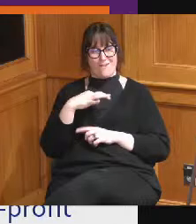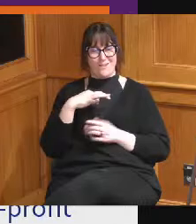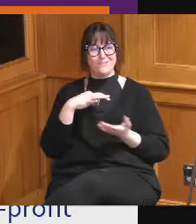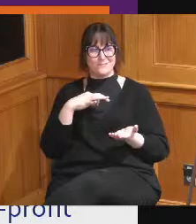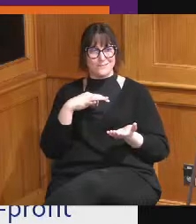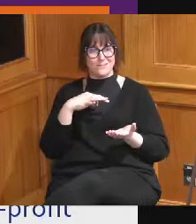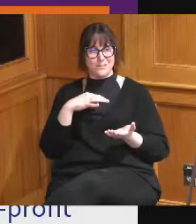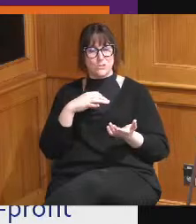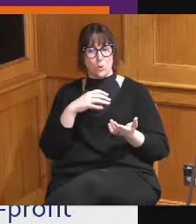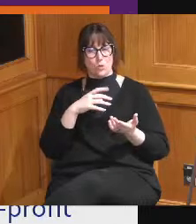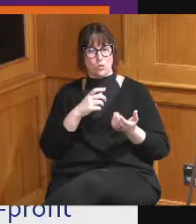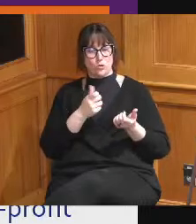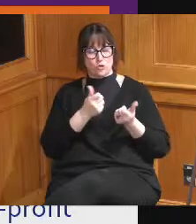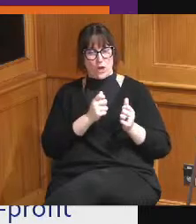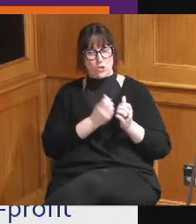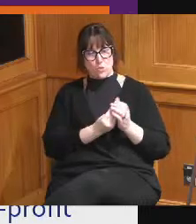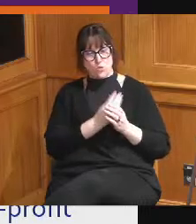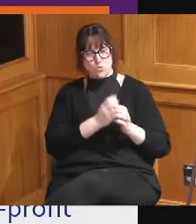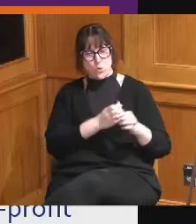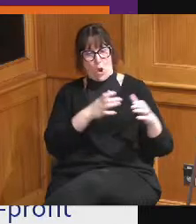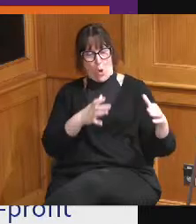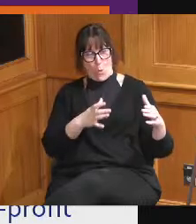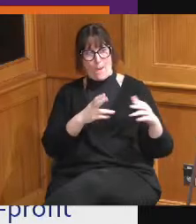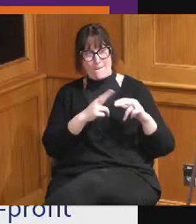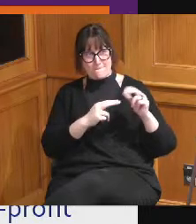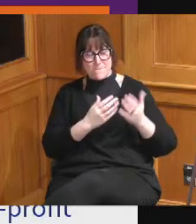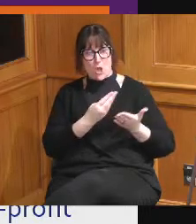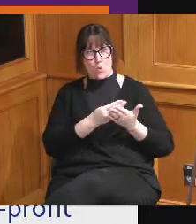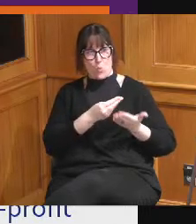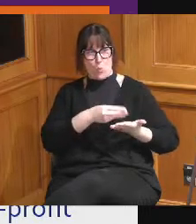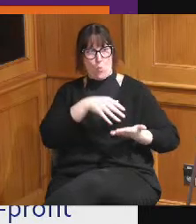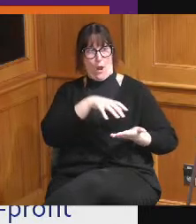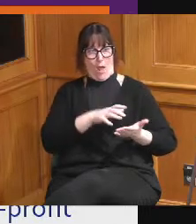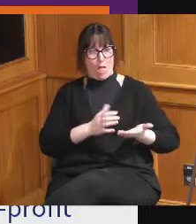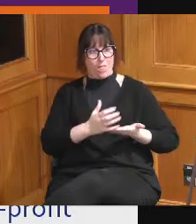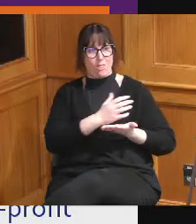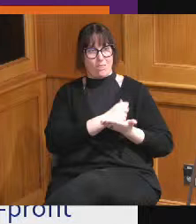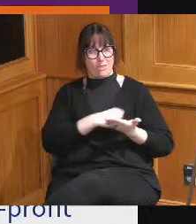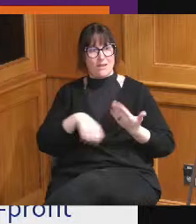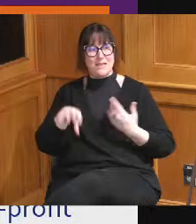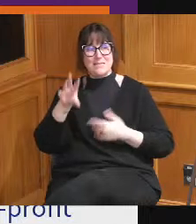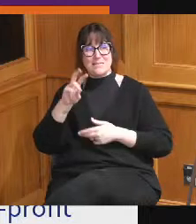wealth six of those projects or well they're not there's not there's not a one toone there but